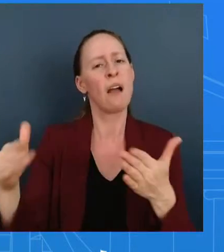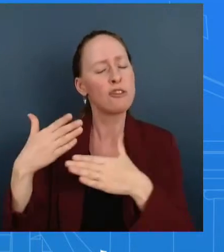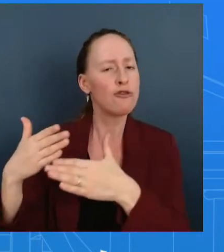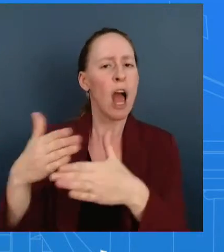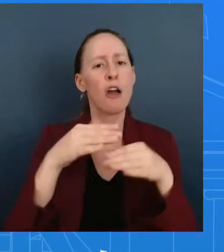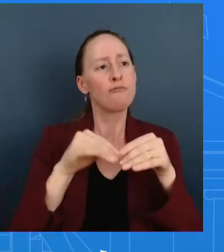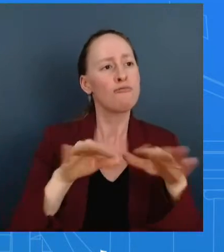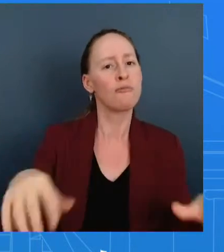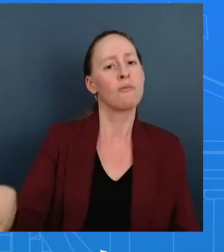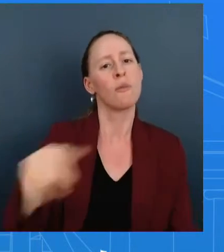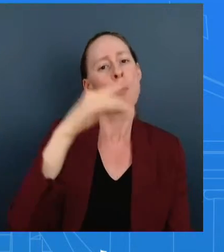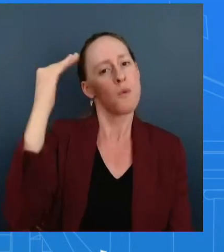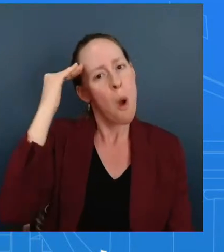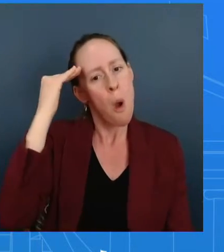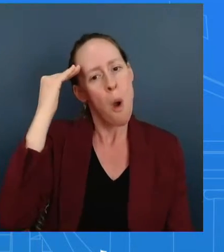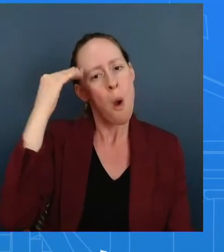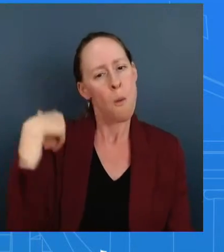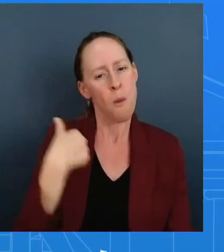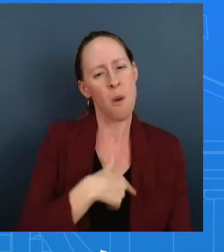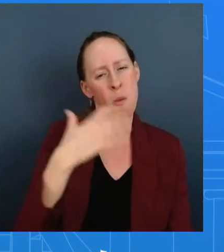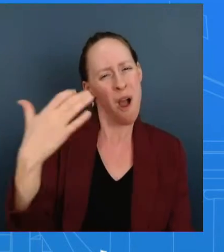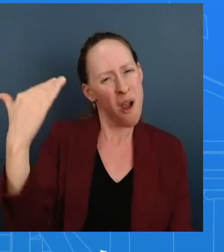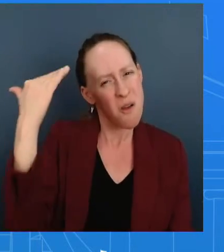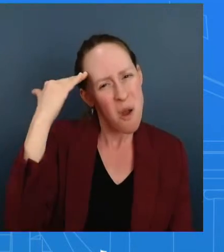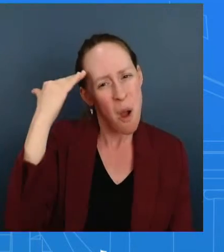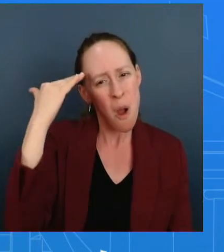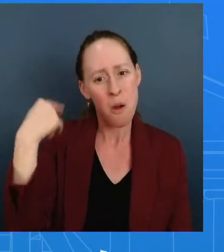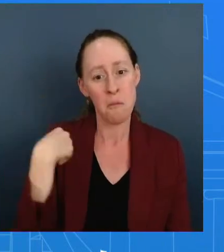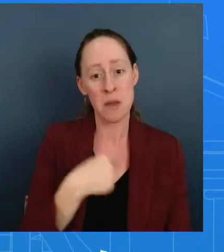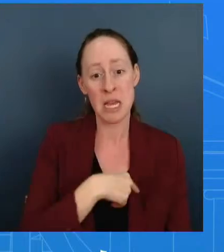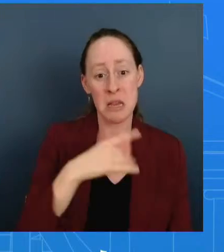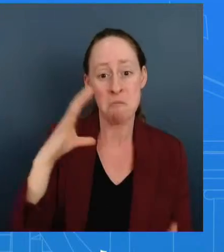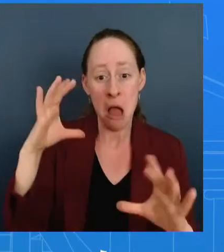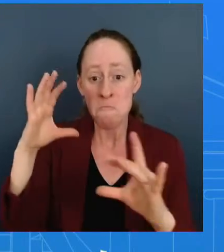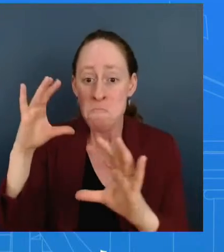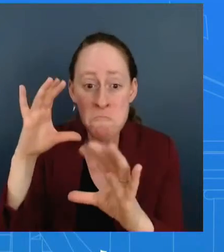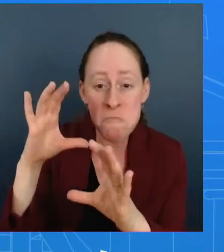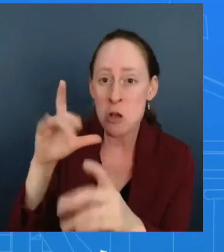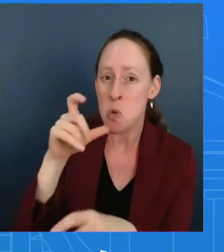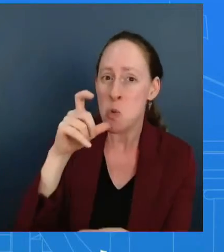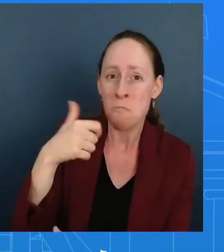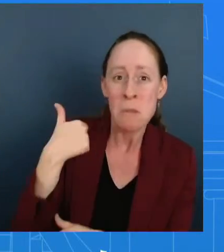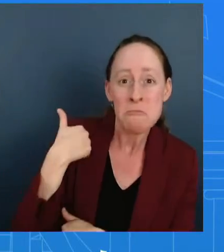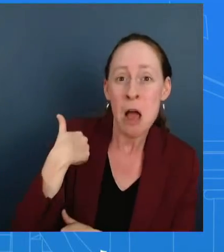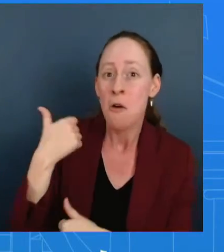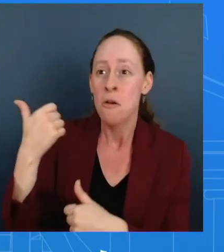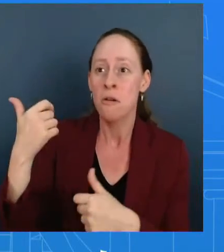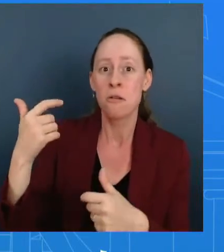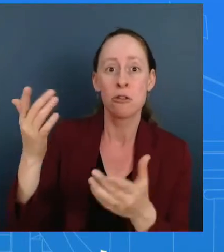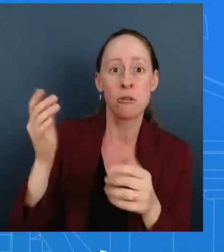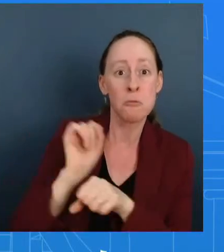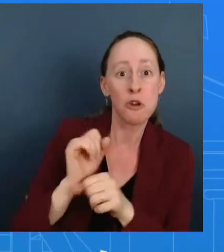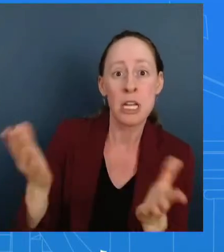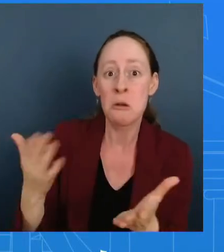Ms. Jean-Pierre: Yeah. The Press: -- about the president's well-being. Ms. Jean-Pierre: Understood. The Press: And so, that's why we want to understand. When you see -- Ms. Jean-Pierre: Yeah. The Press: -- on the public records